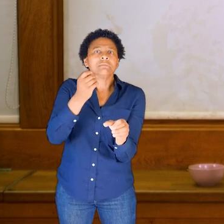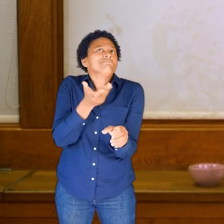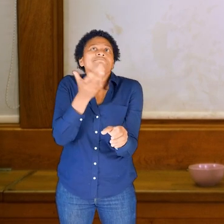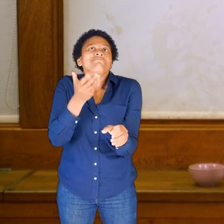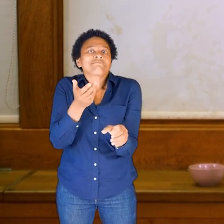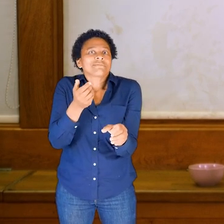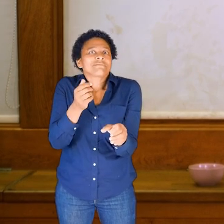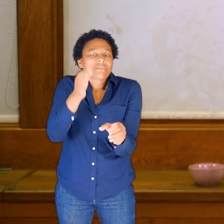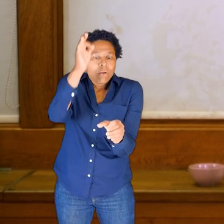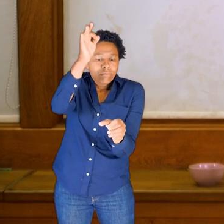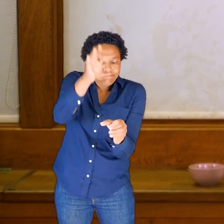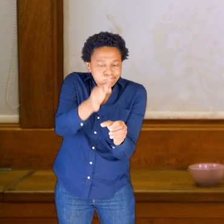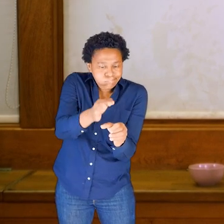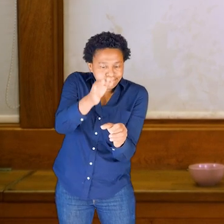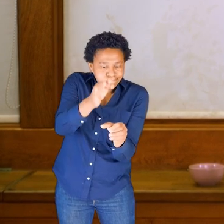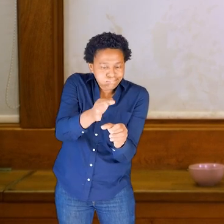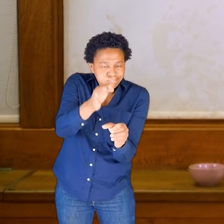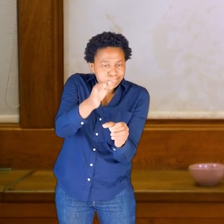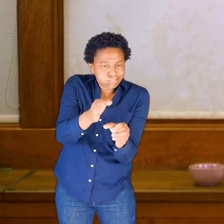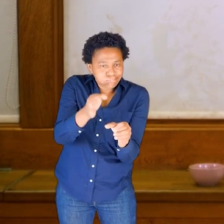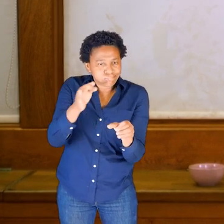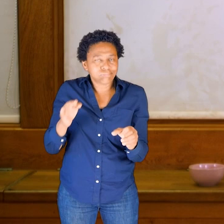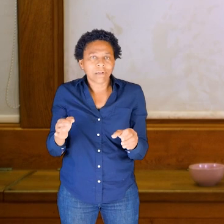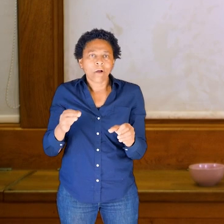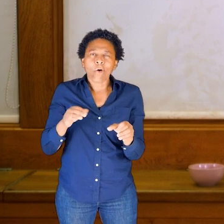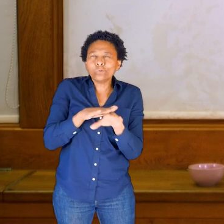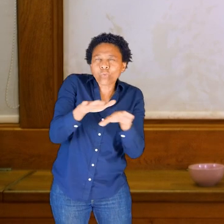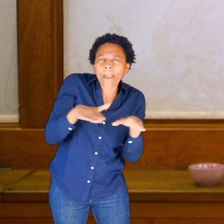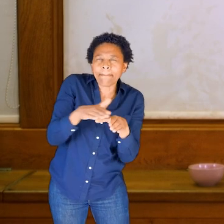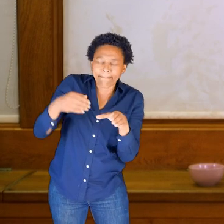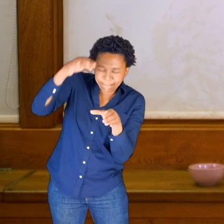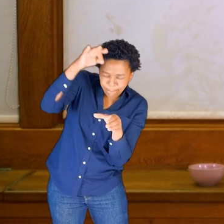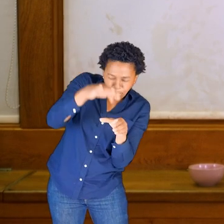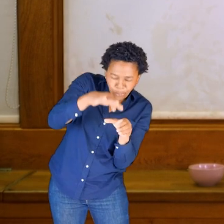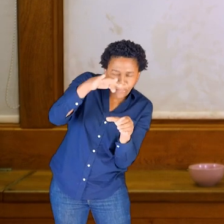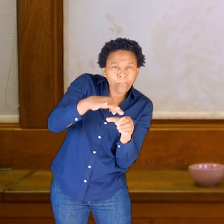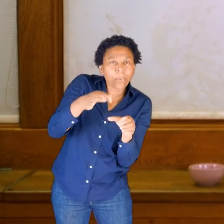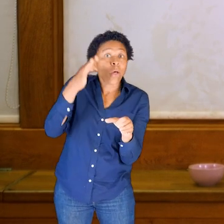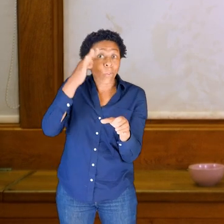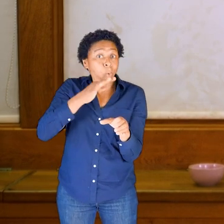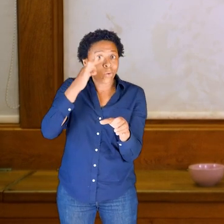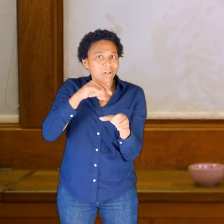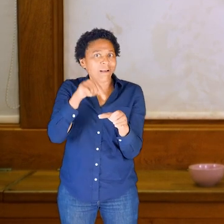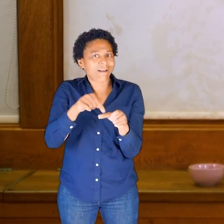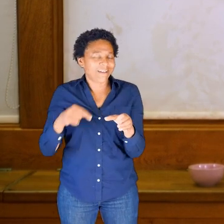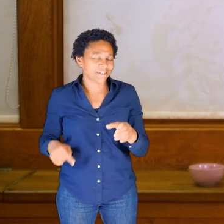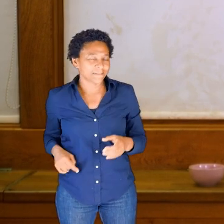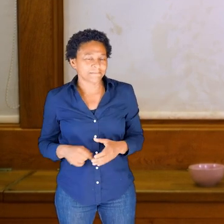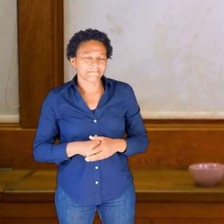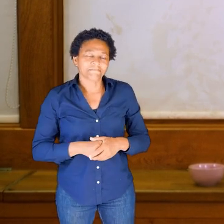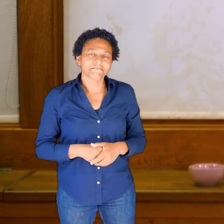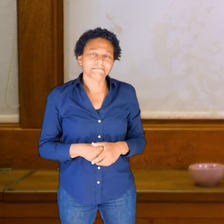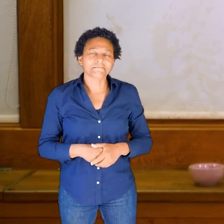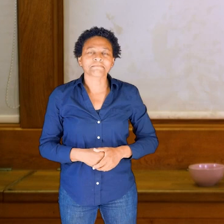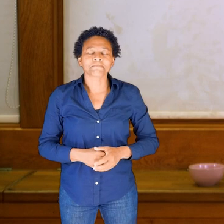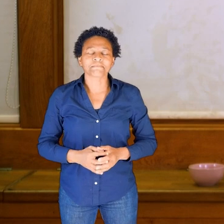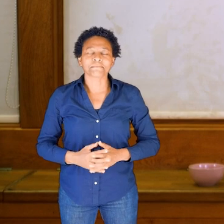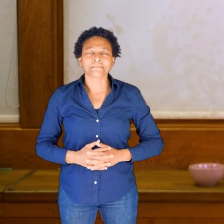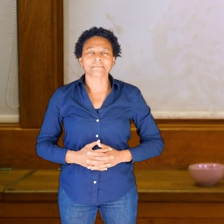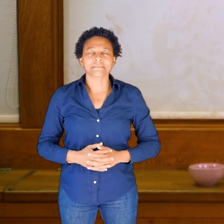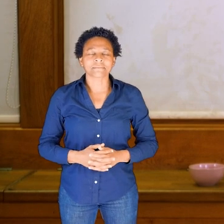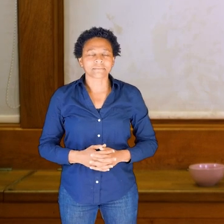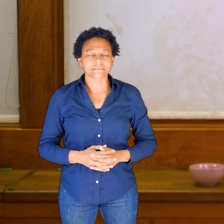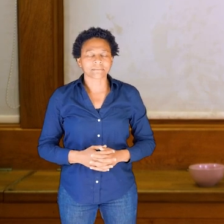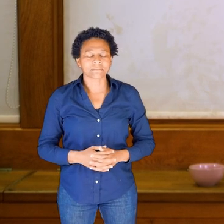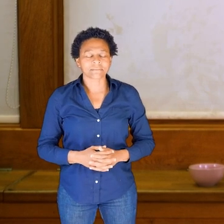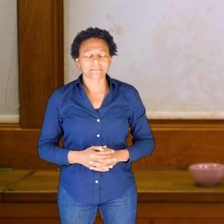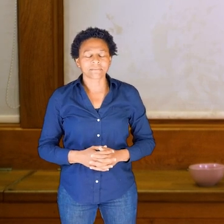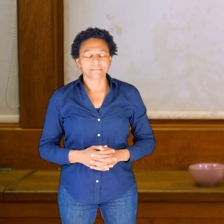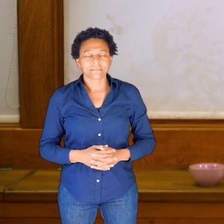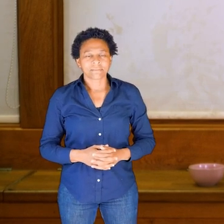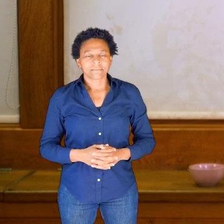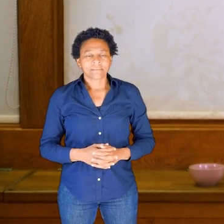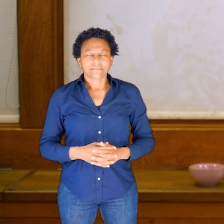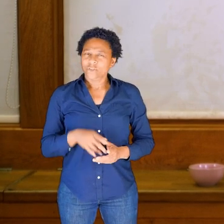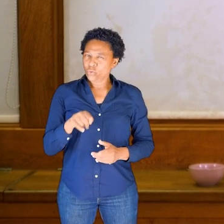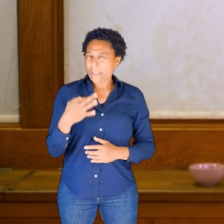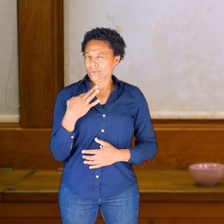could somehow float or swim within this liquid tissue, muscles,